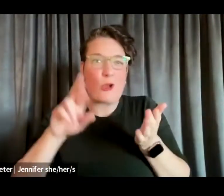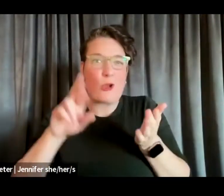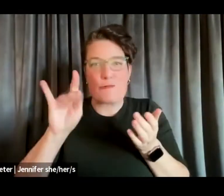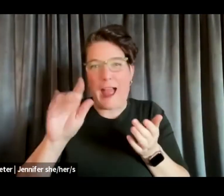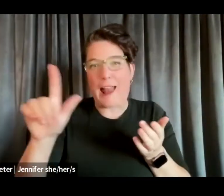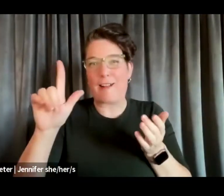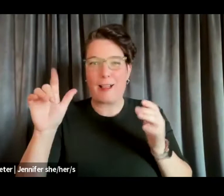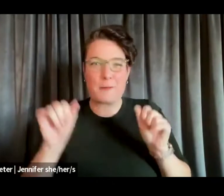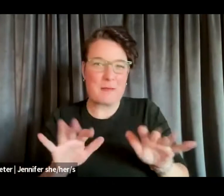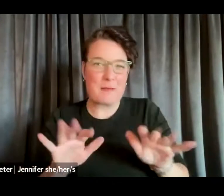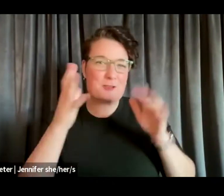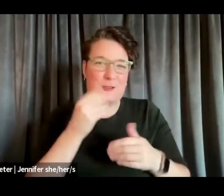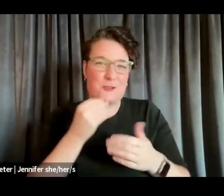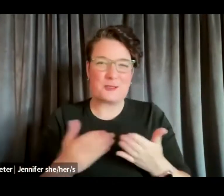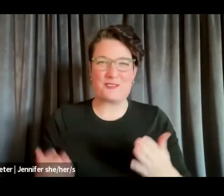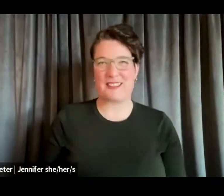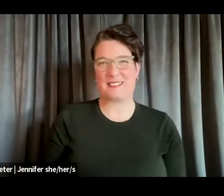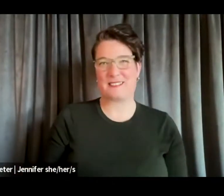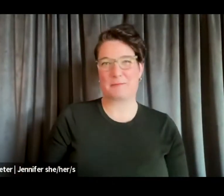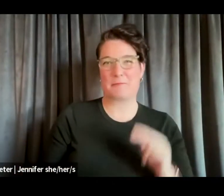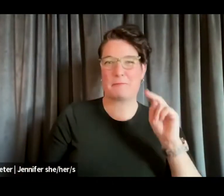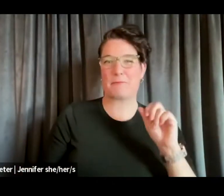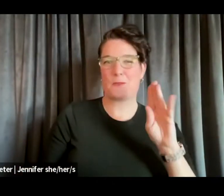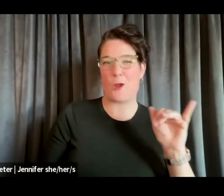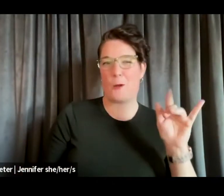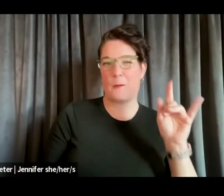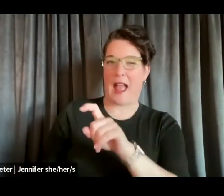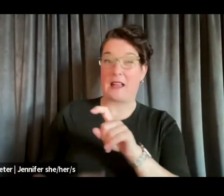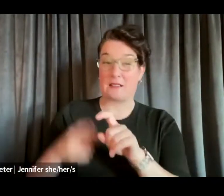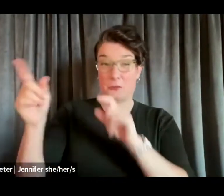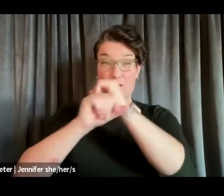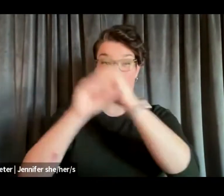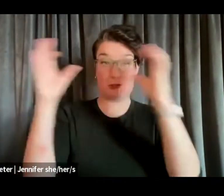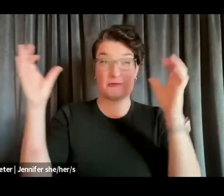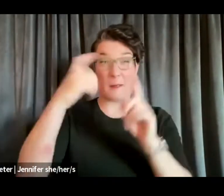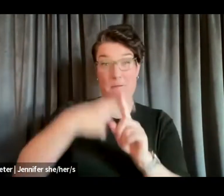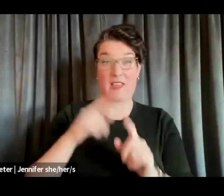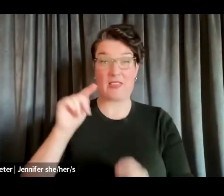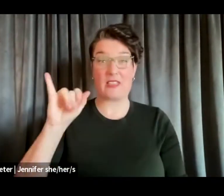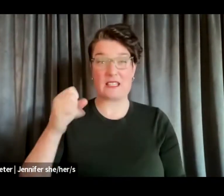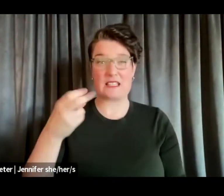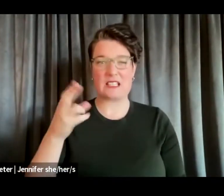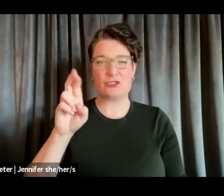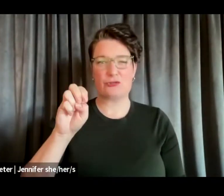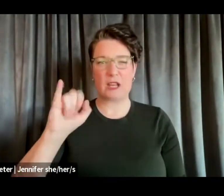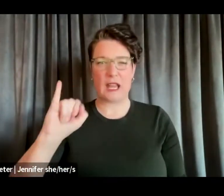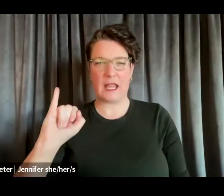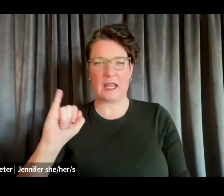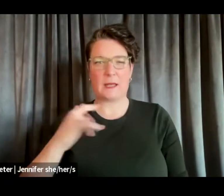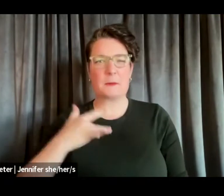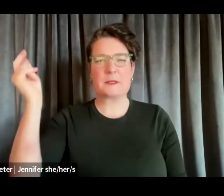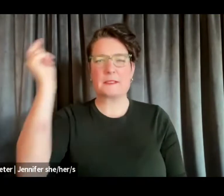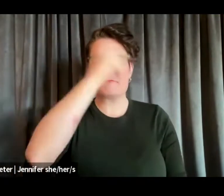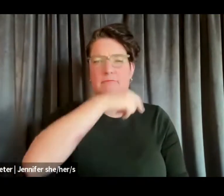Nomy: Rebekah, when you think of Tishrei, what are the things that come to mind? Hmm.